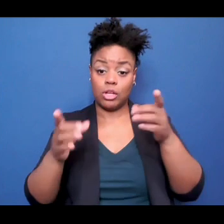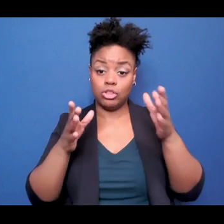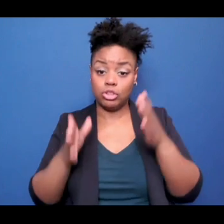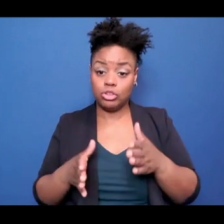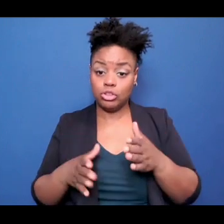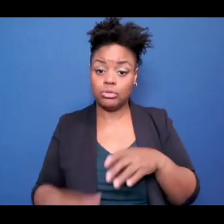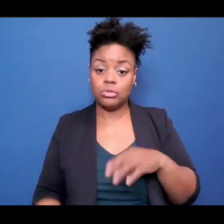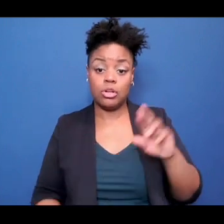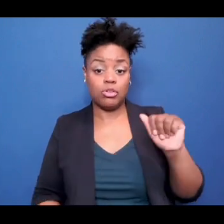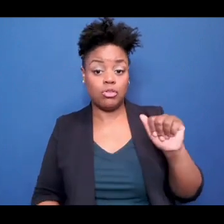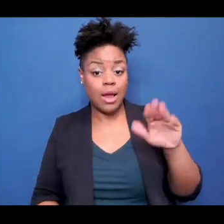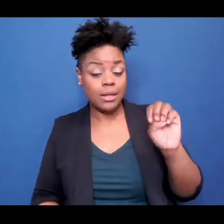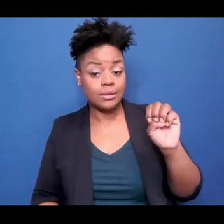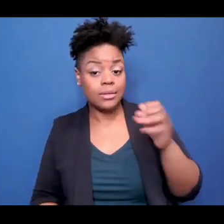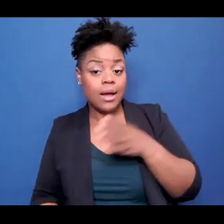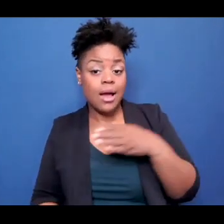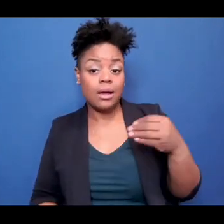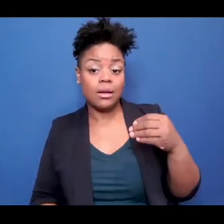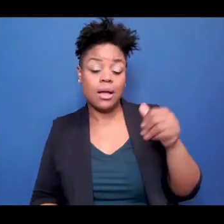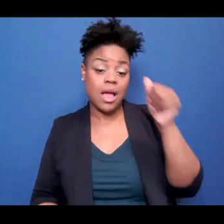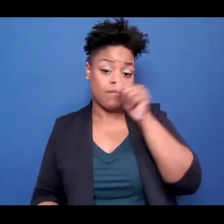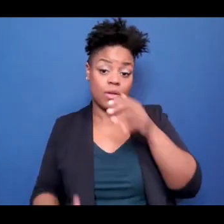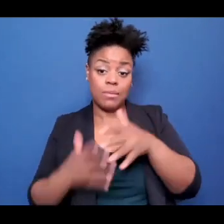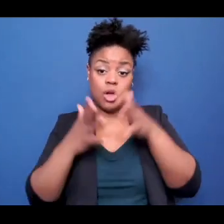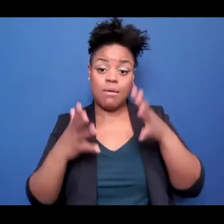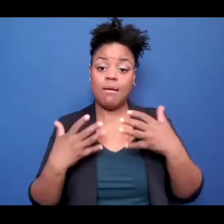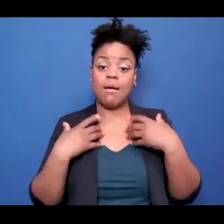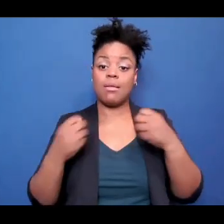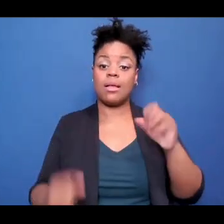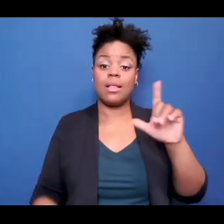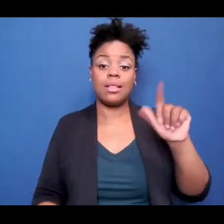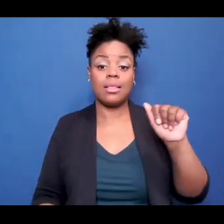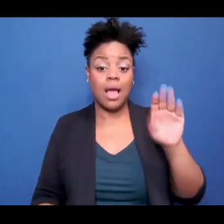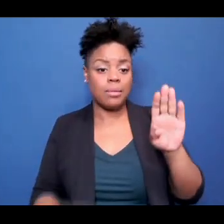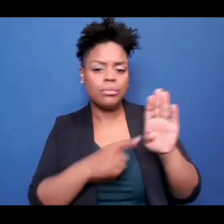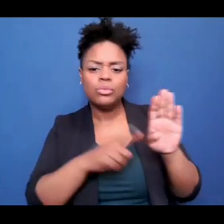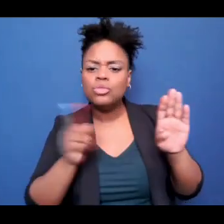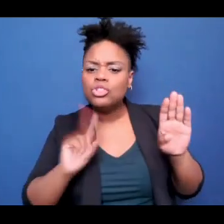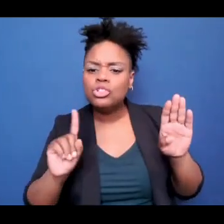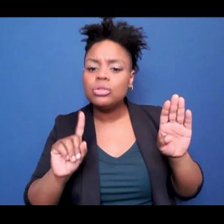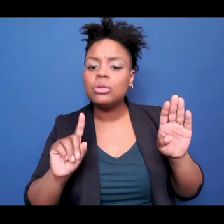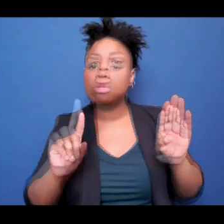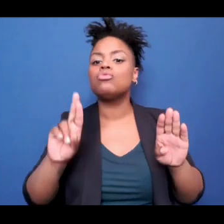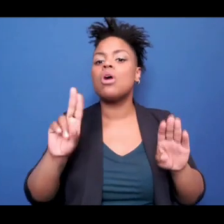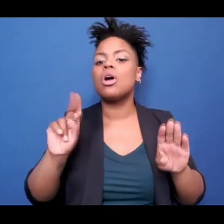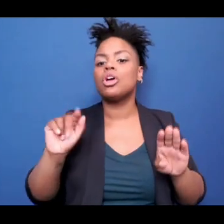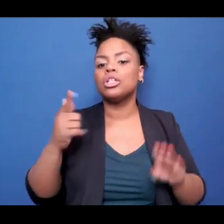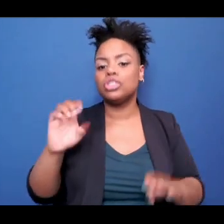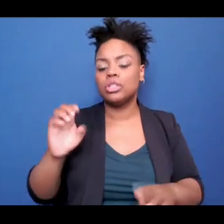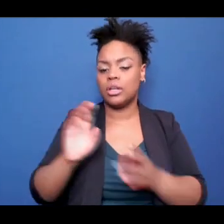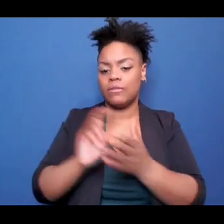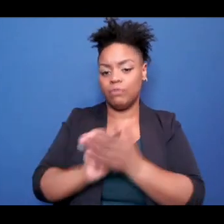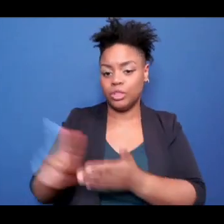DR. KWATE DIRECTS RACE NAIBLEDZ AND AFRICAN AMERICAN HEALTH LAB AT RUTGERS AND YOU CAN LEARN MORE ABOUT HER RESEARCH THROUGH